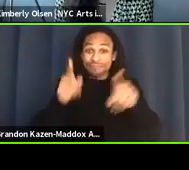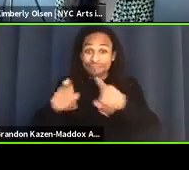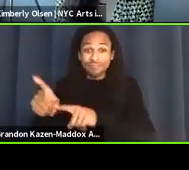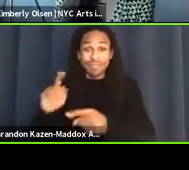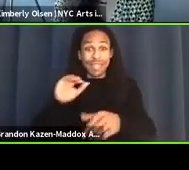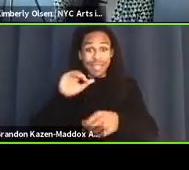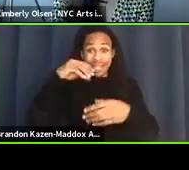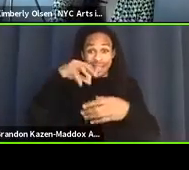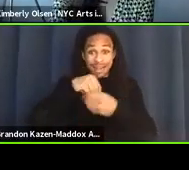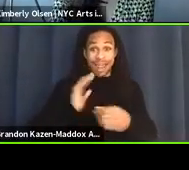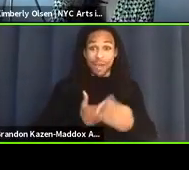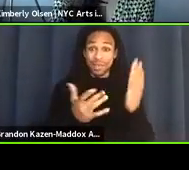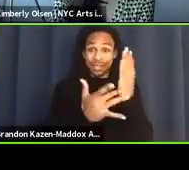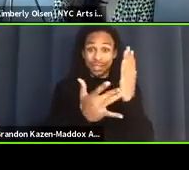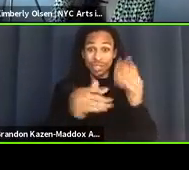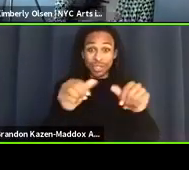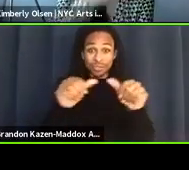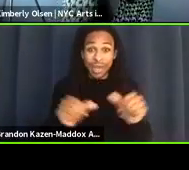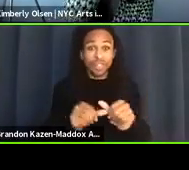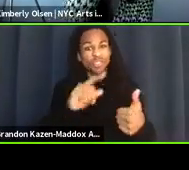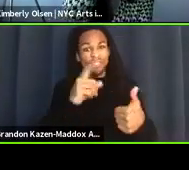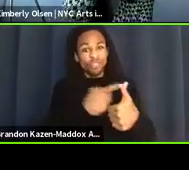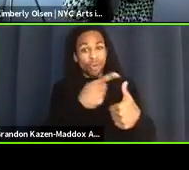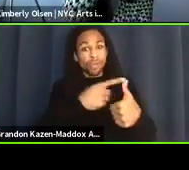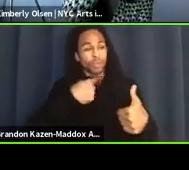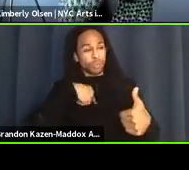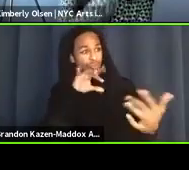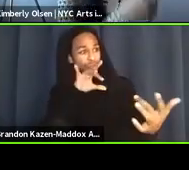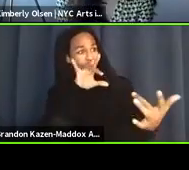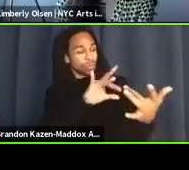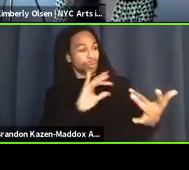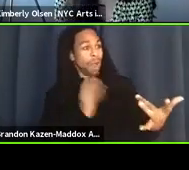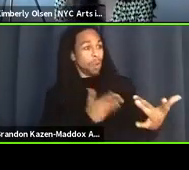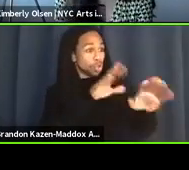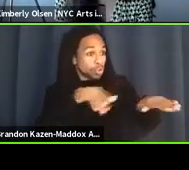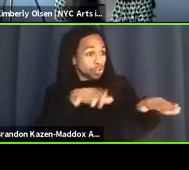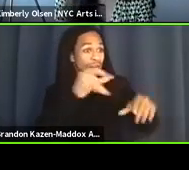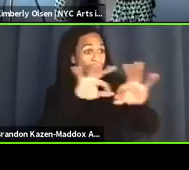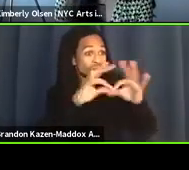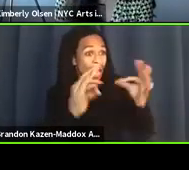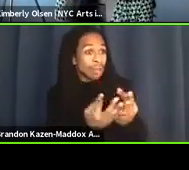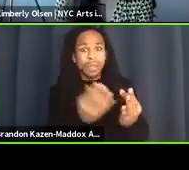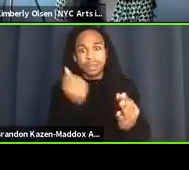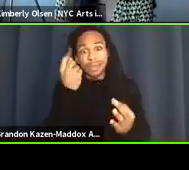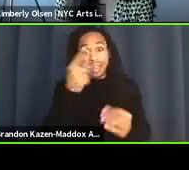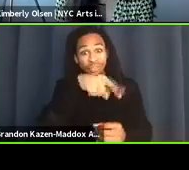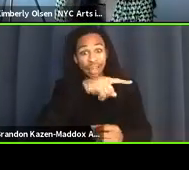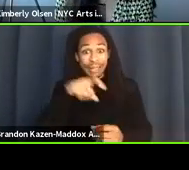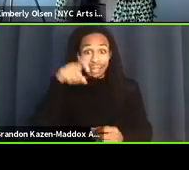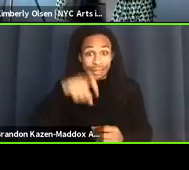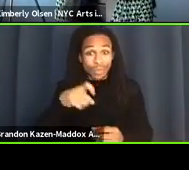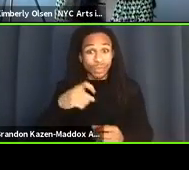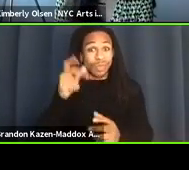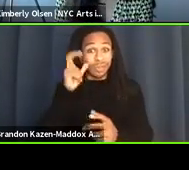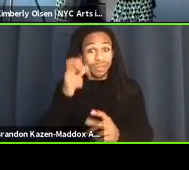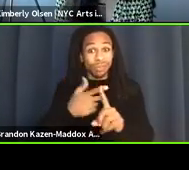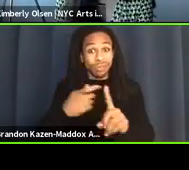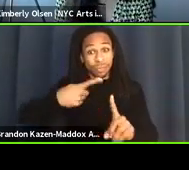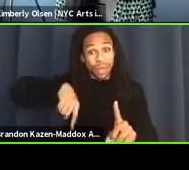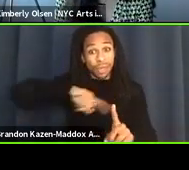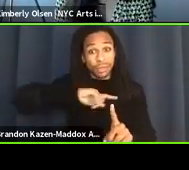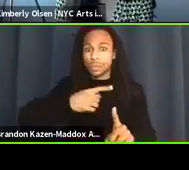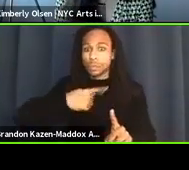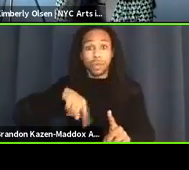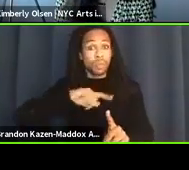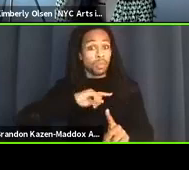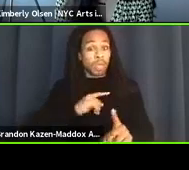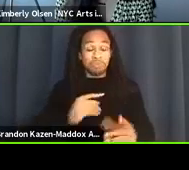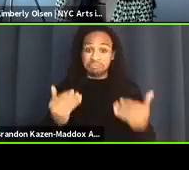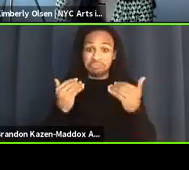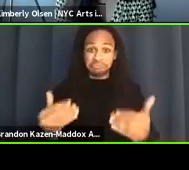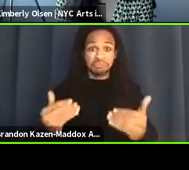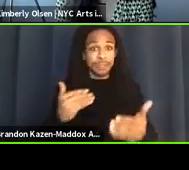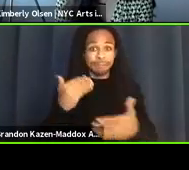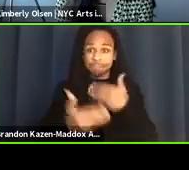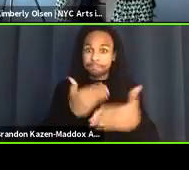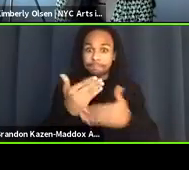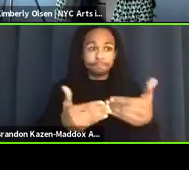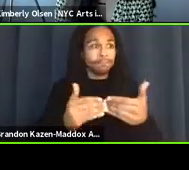us that person-to-person instruction is still necessary? So I want to start with that question,